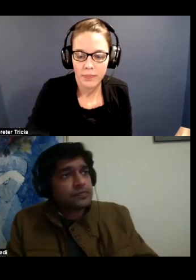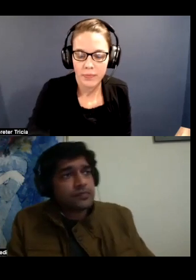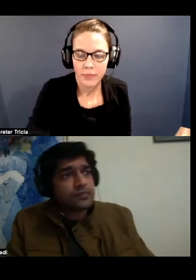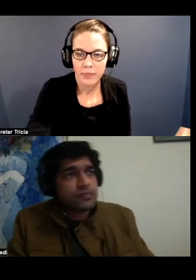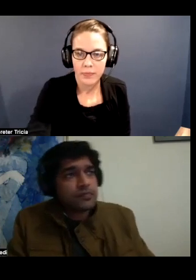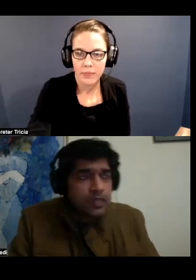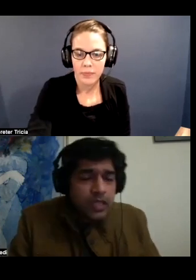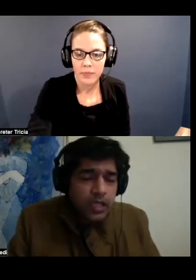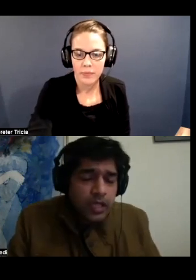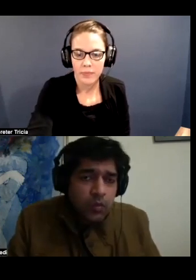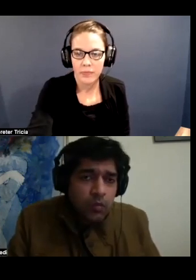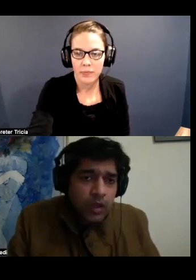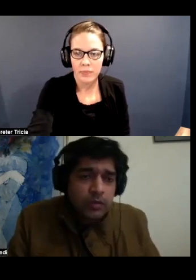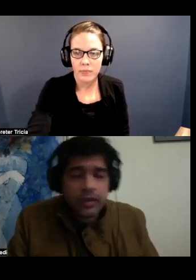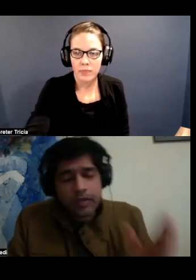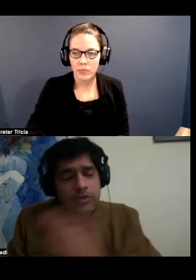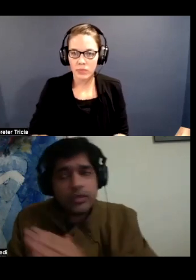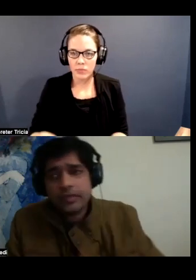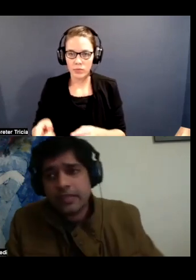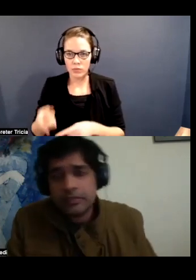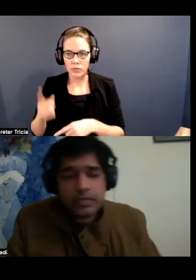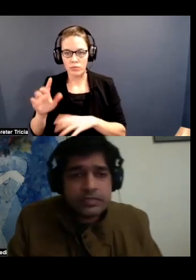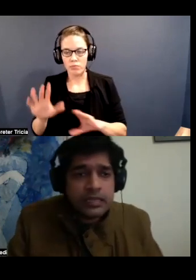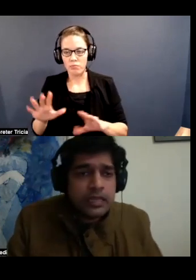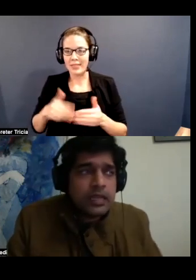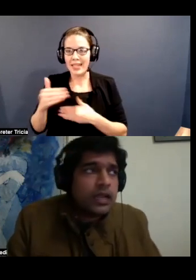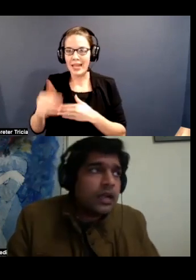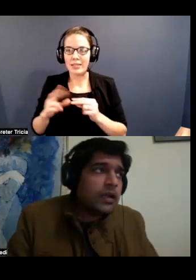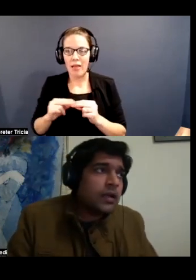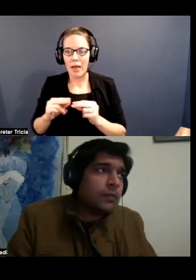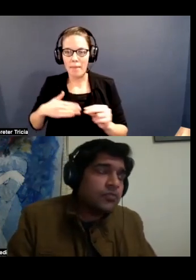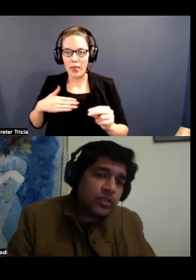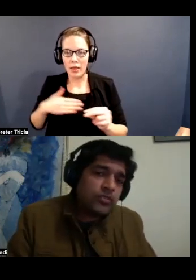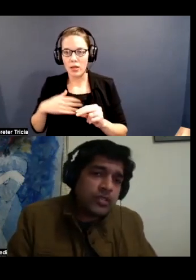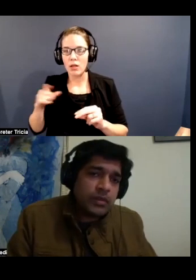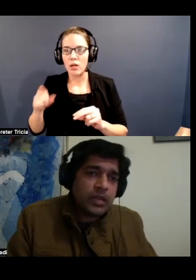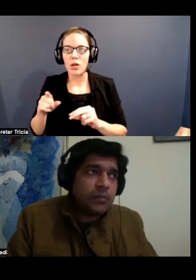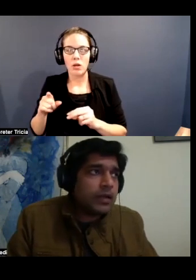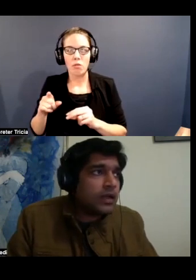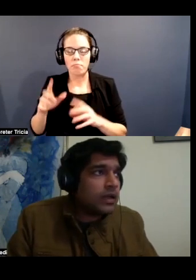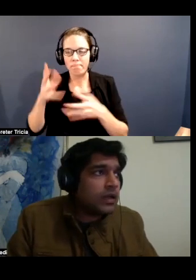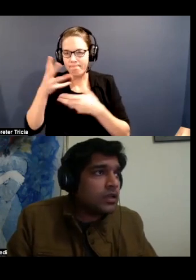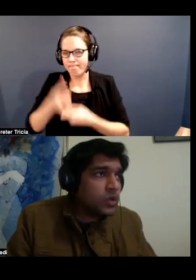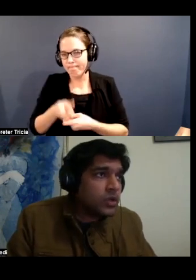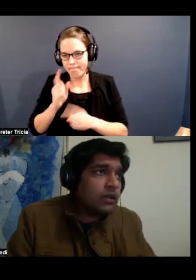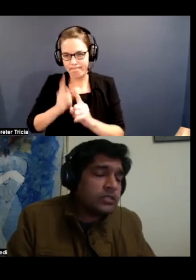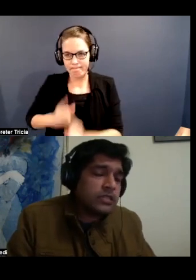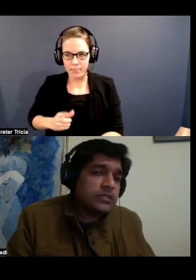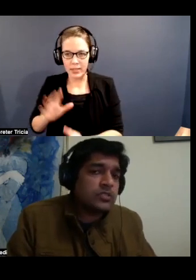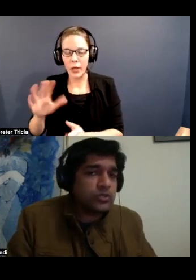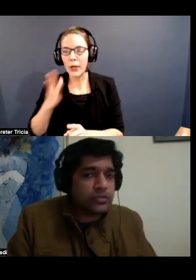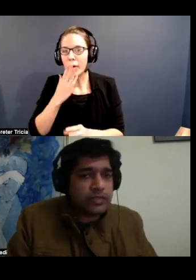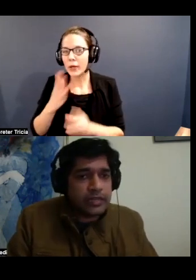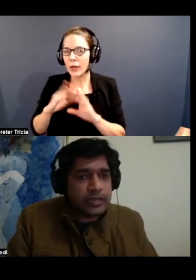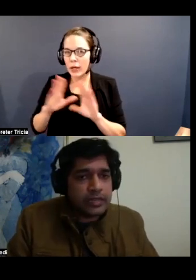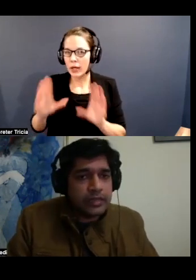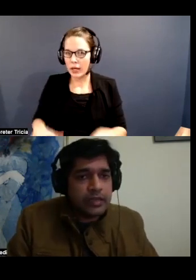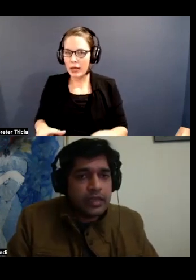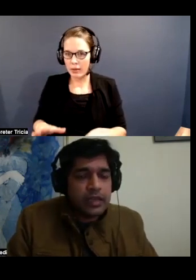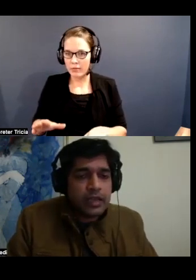On to the next slide, please. Just to sum it up, good housing is a source of dignity.